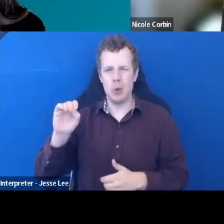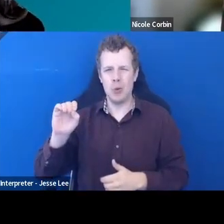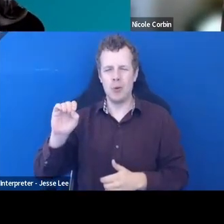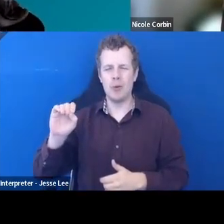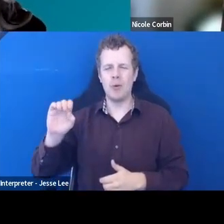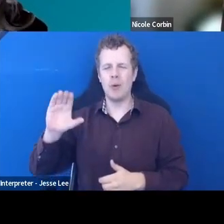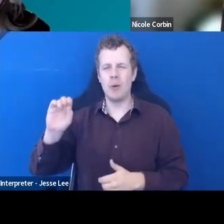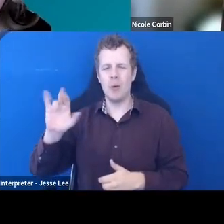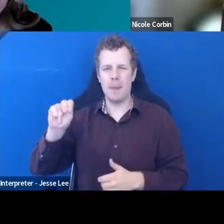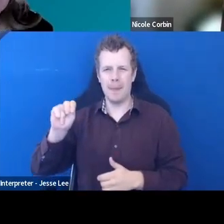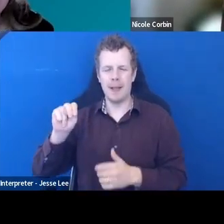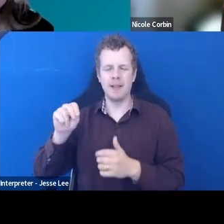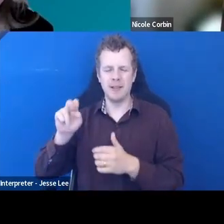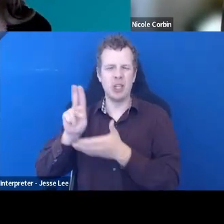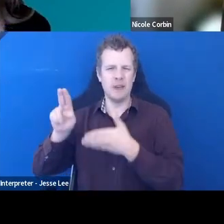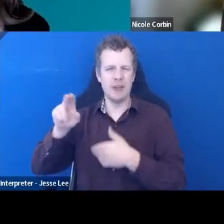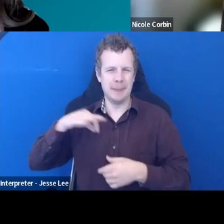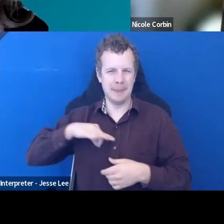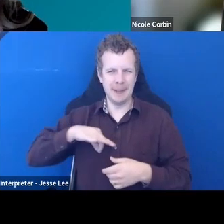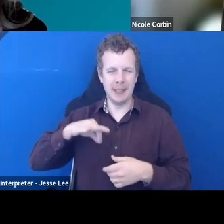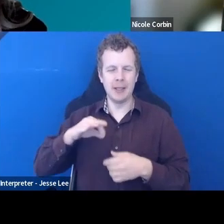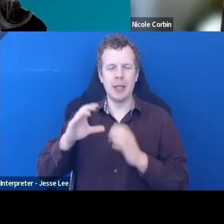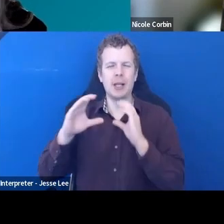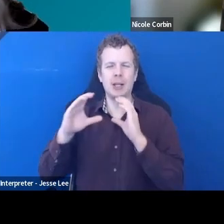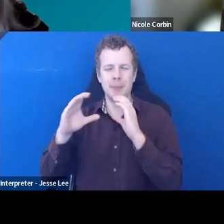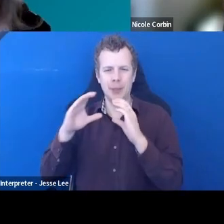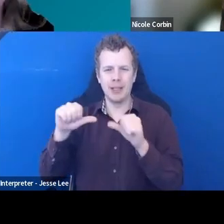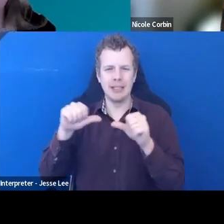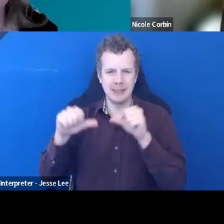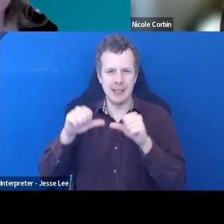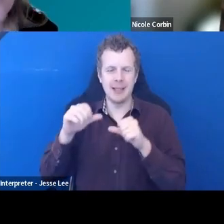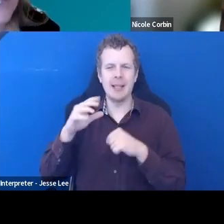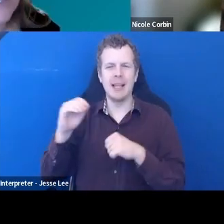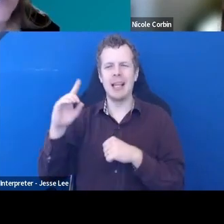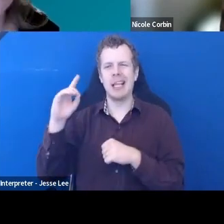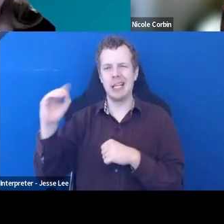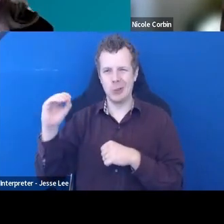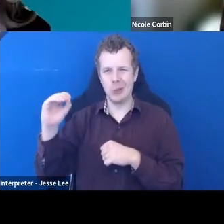who is in the communication science and disorders department. Who is a clinical instructor.